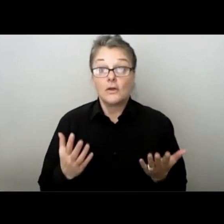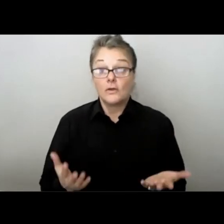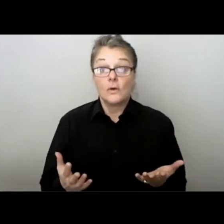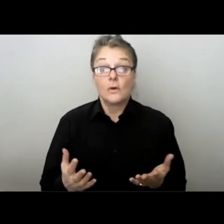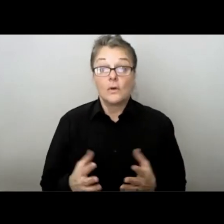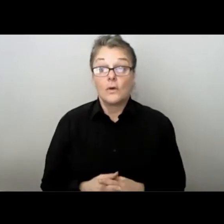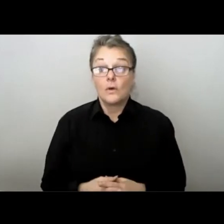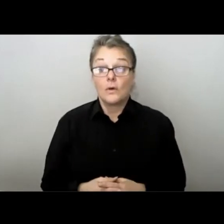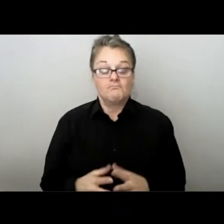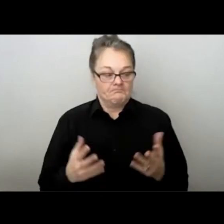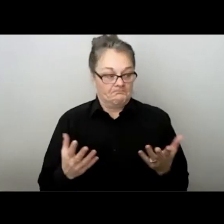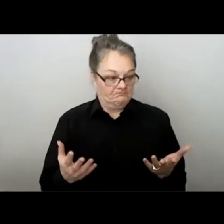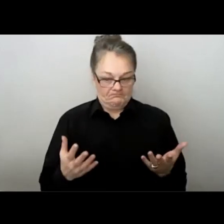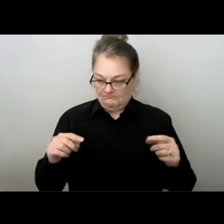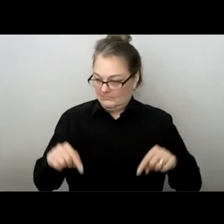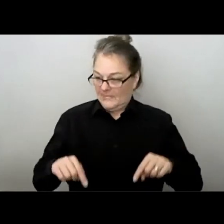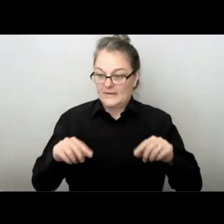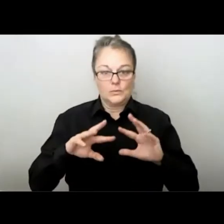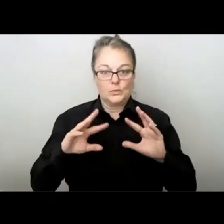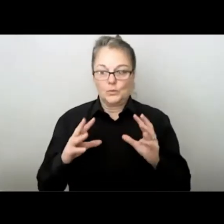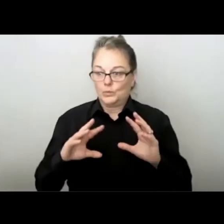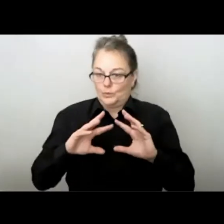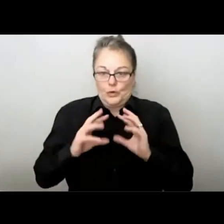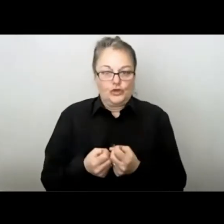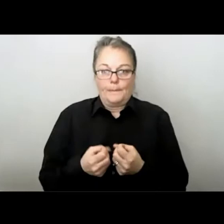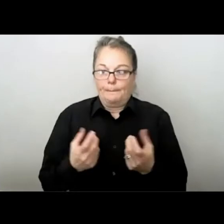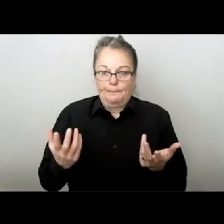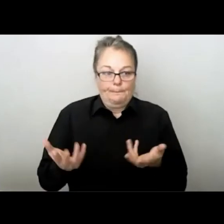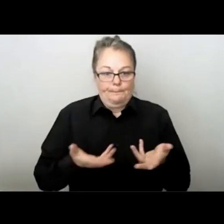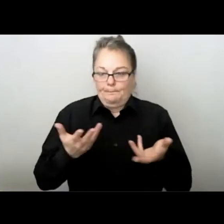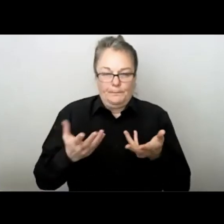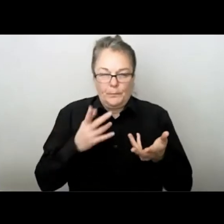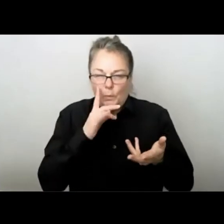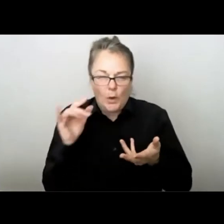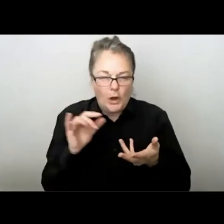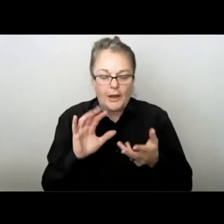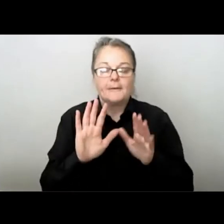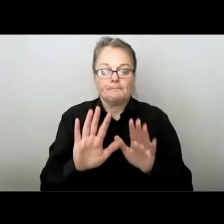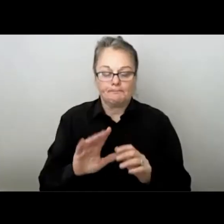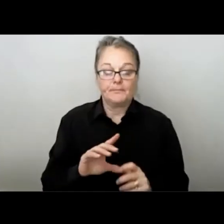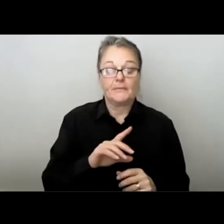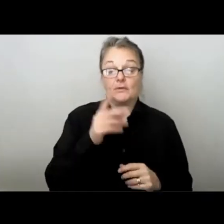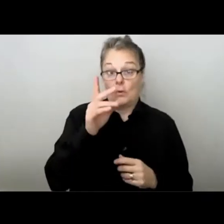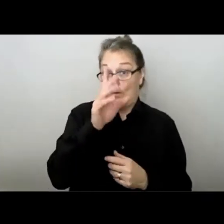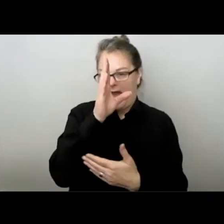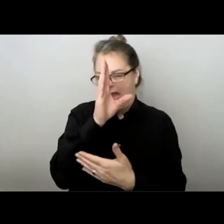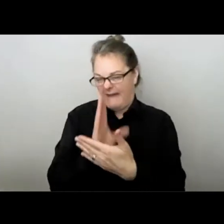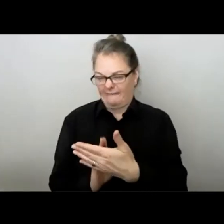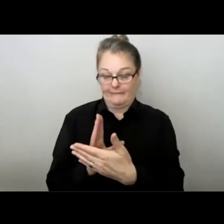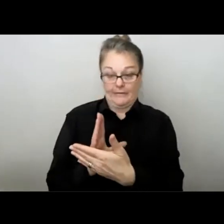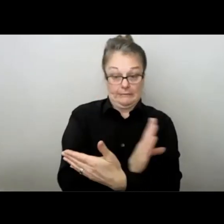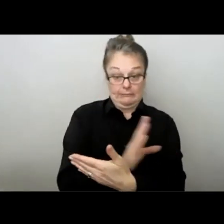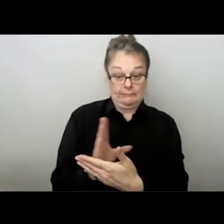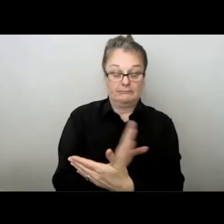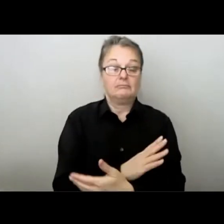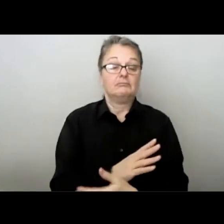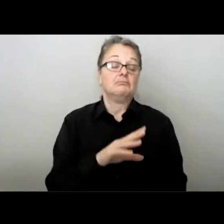SO, FOR THE FORMAT OF THE WORKSHOP, THE FIRST HALF IS A PRESENTATION BY MELANIE